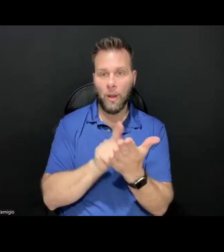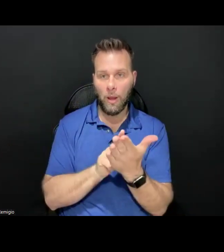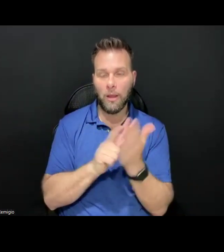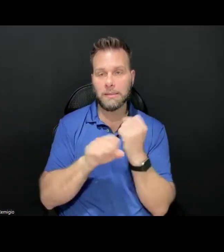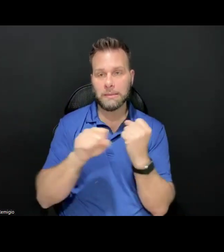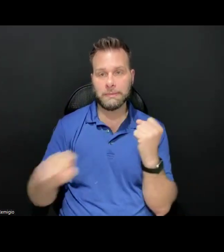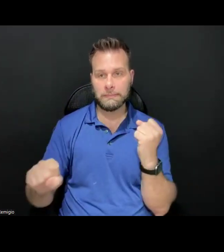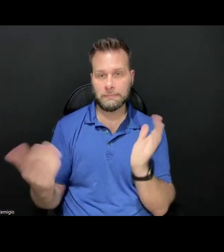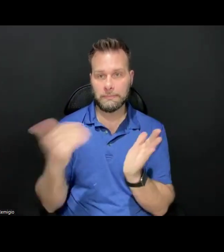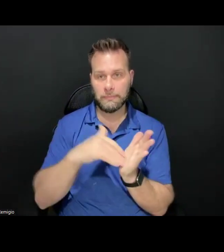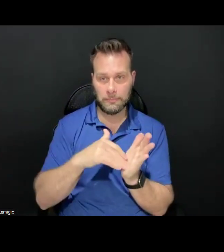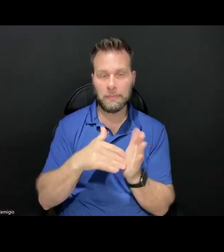under the Open Meeting Law, it